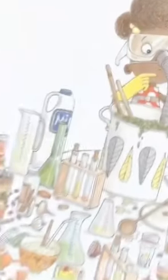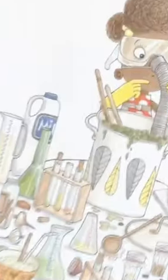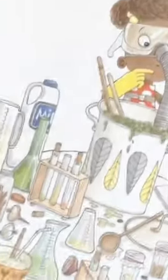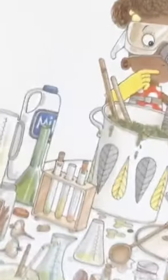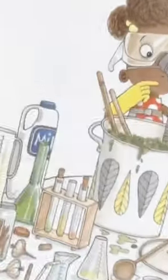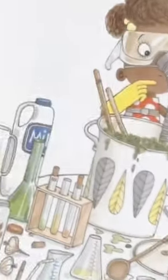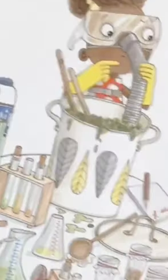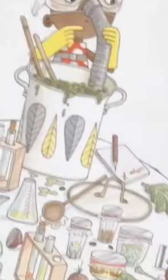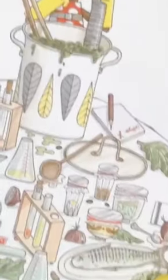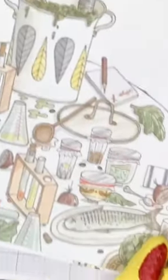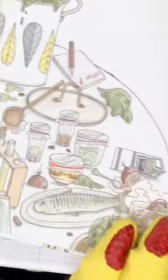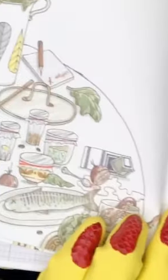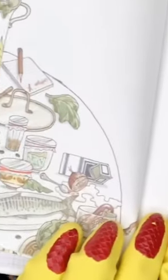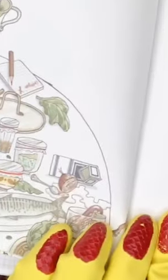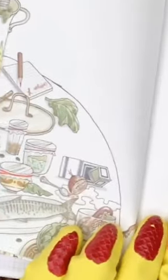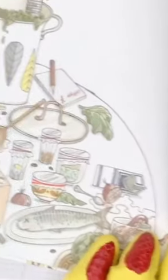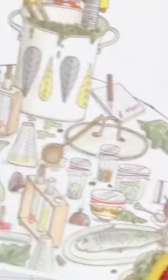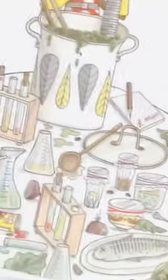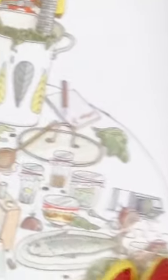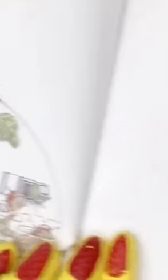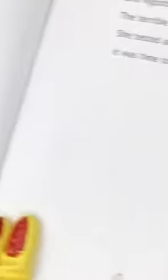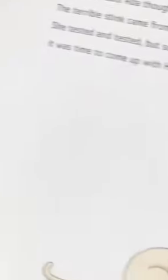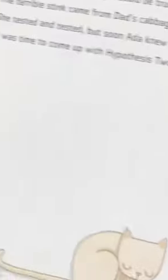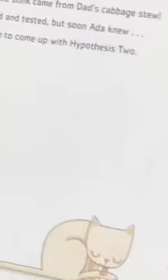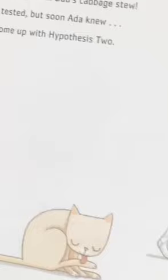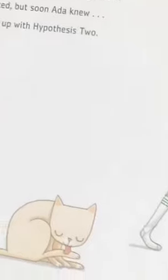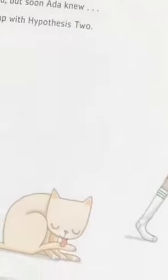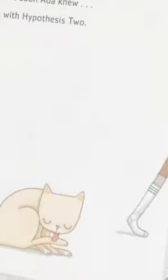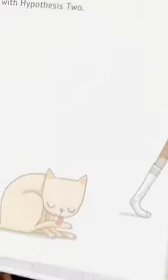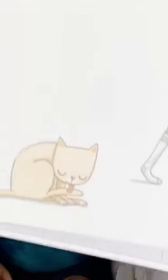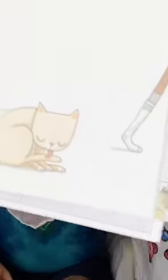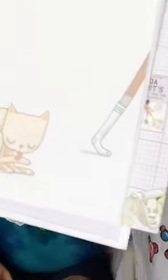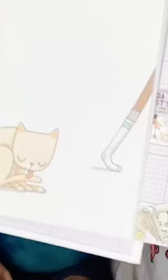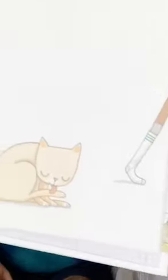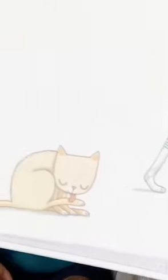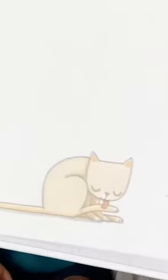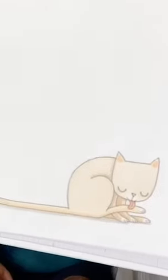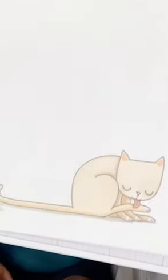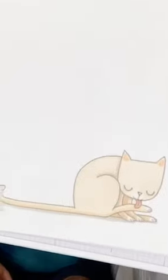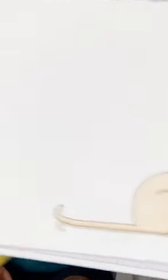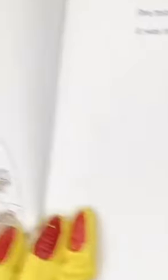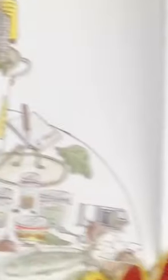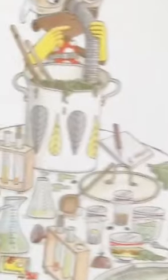That's her smelling device. You see there, do you see the kitty? That's the